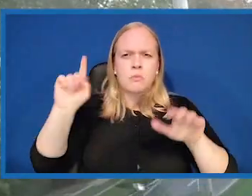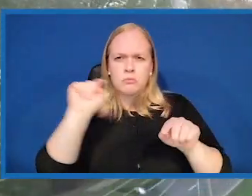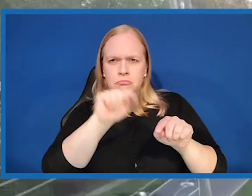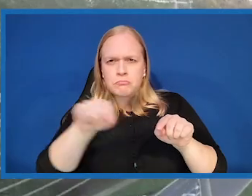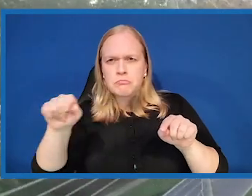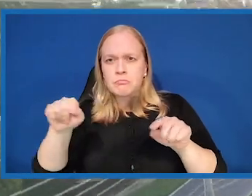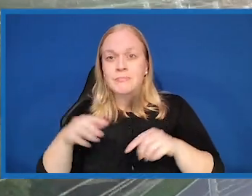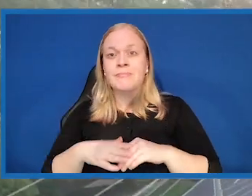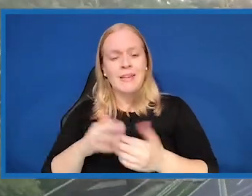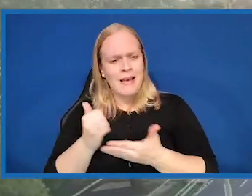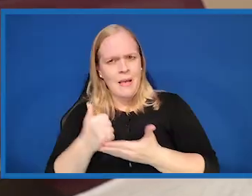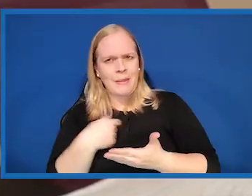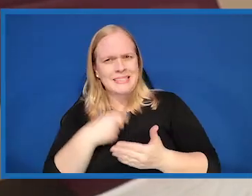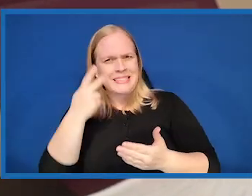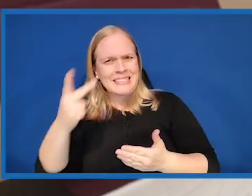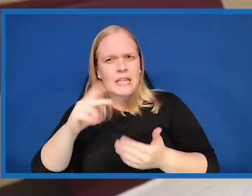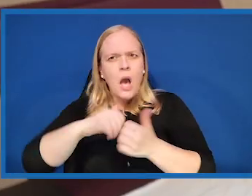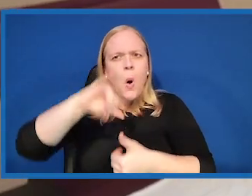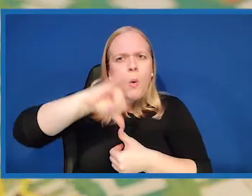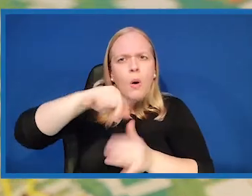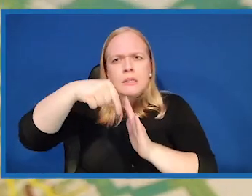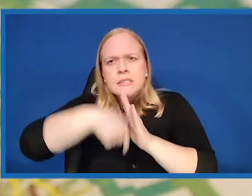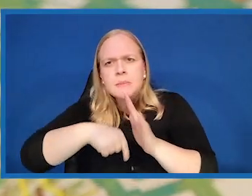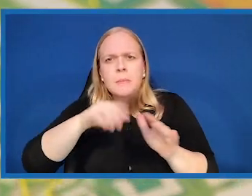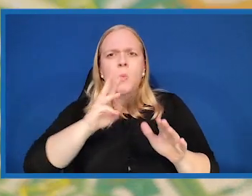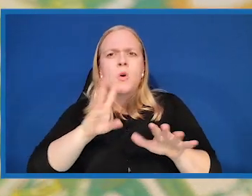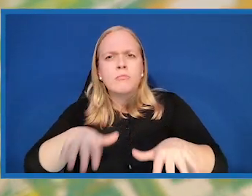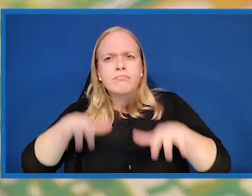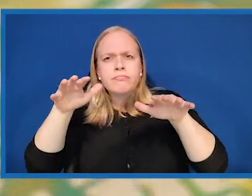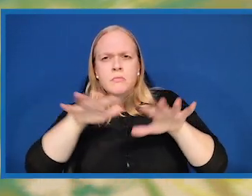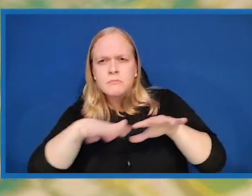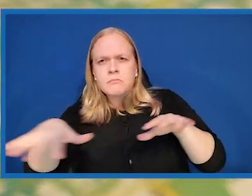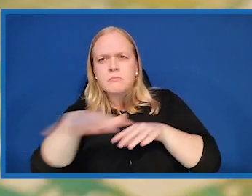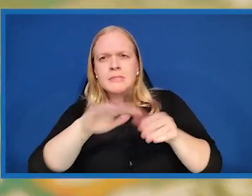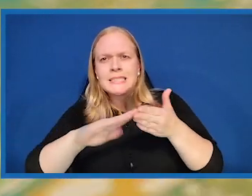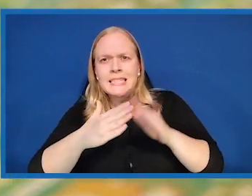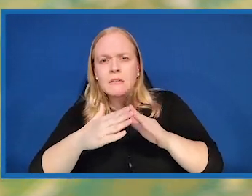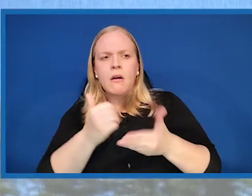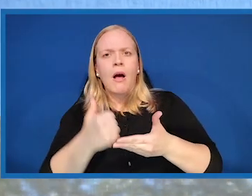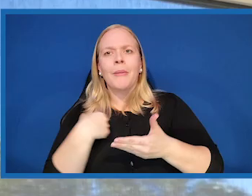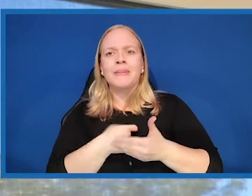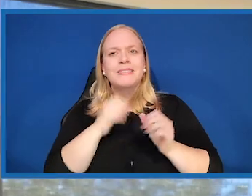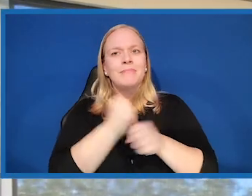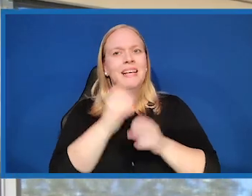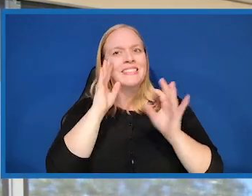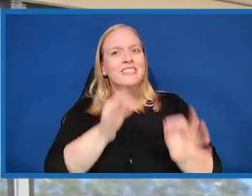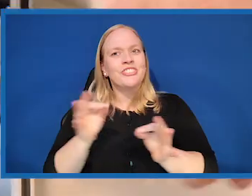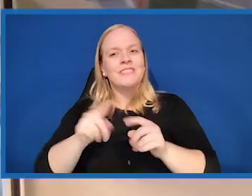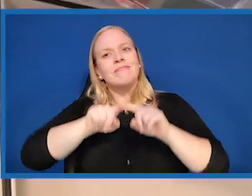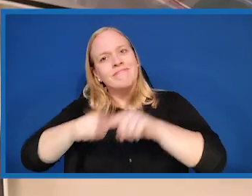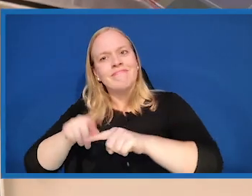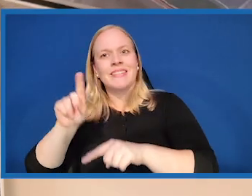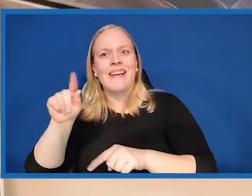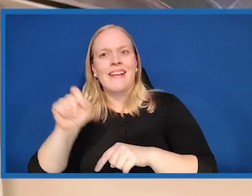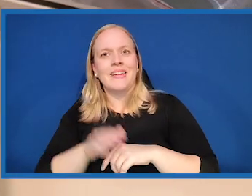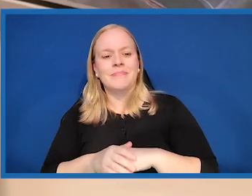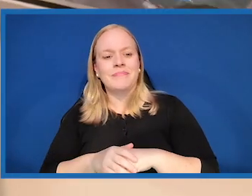AT THE STREET LEVEL SO THAT WE CAN, YOU KNOW, JUST MAKE BETTER DATA-DRIVEN DECISIONS AROUND THE CITY. THESE ARE TWO STANDARD ACTIVE REMOTE SENSORS.